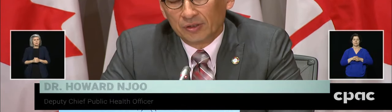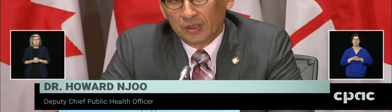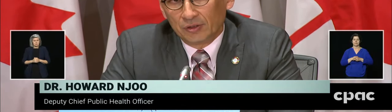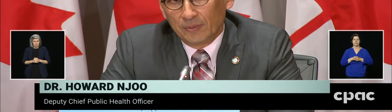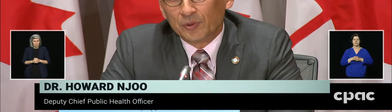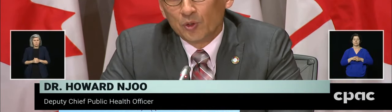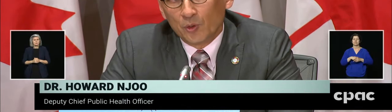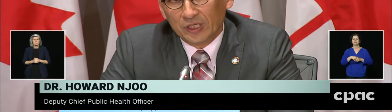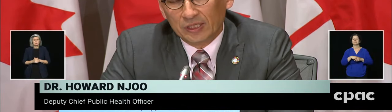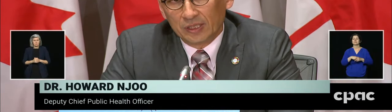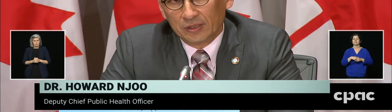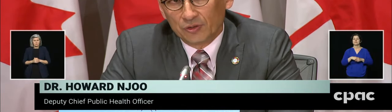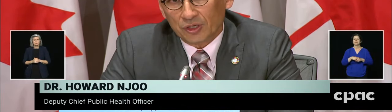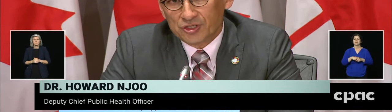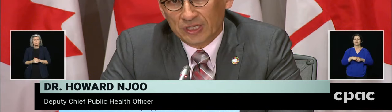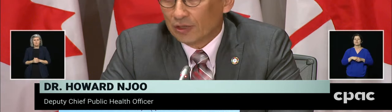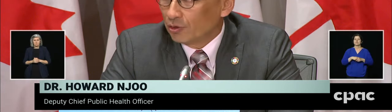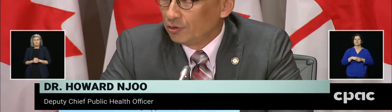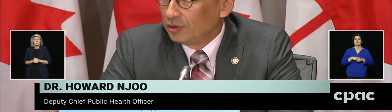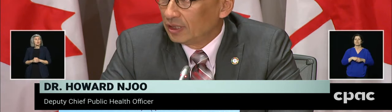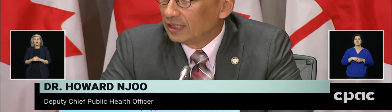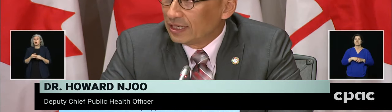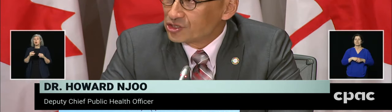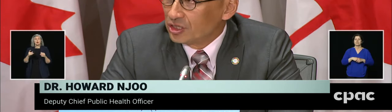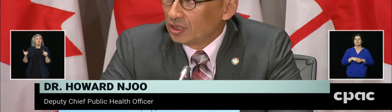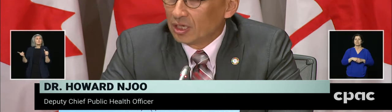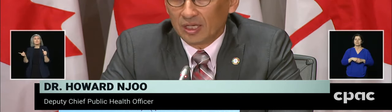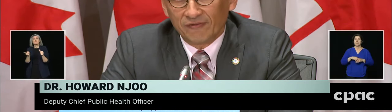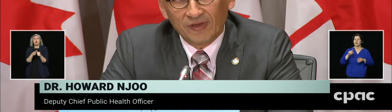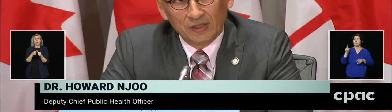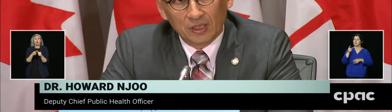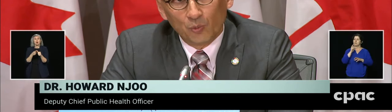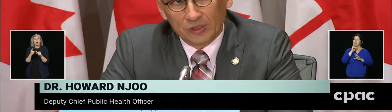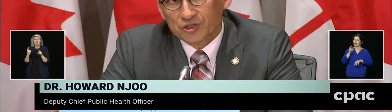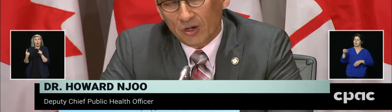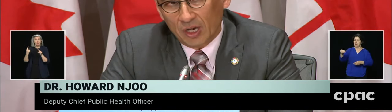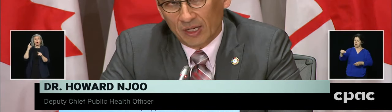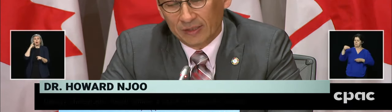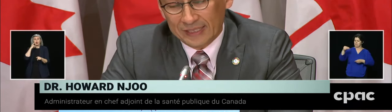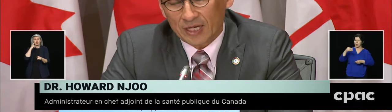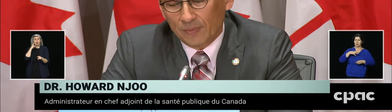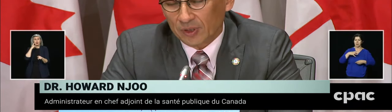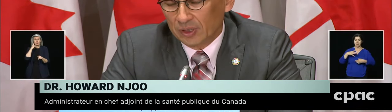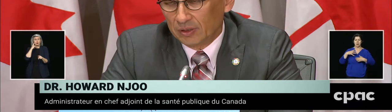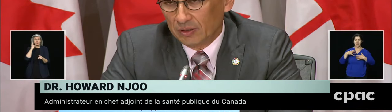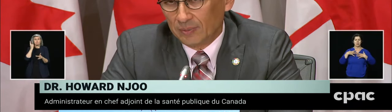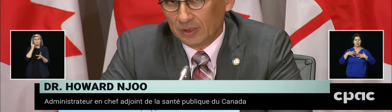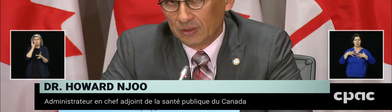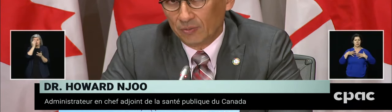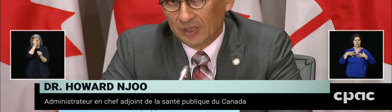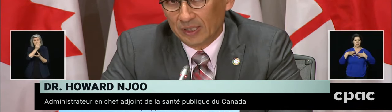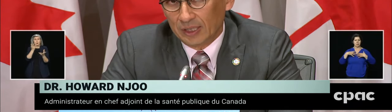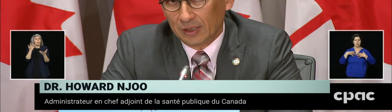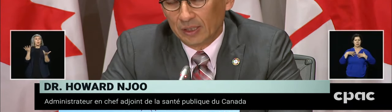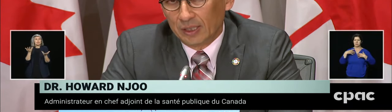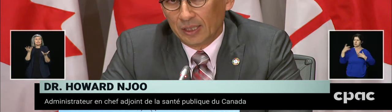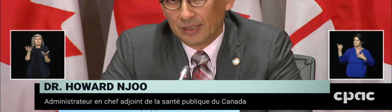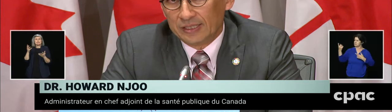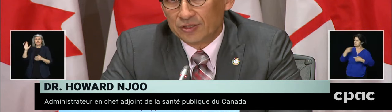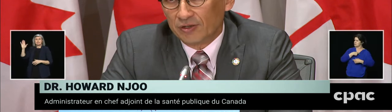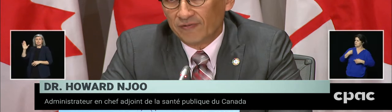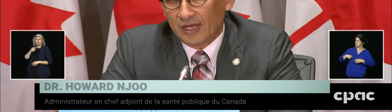YES.